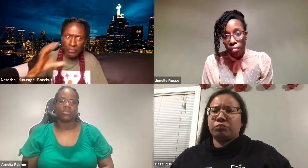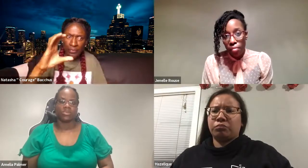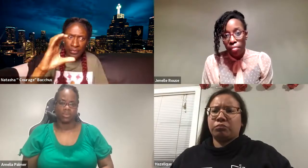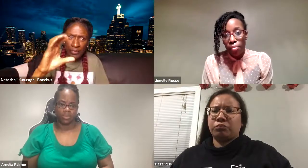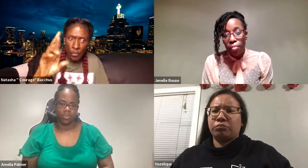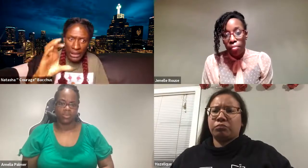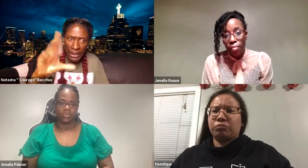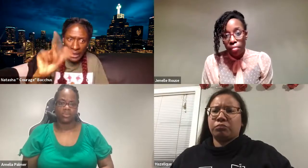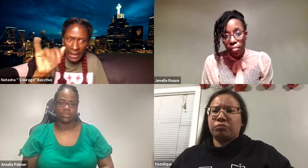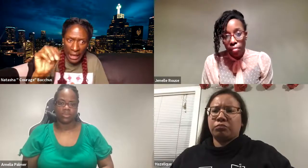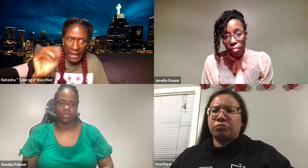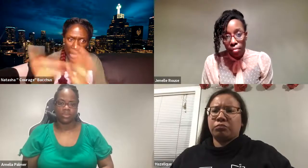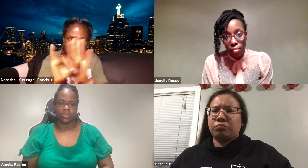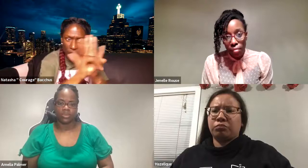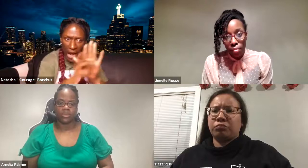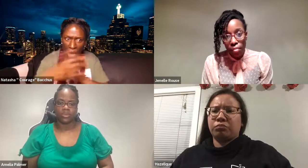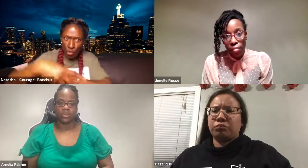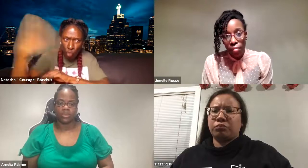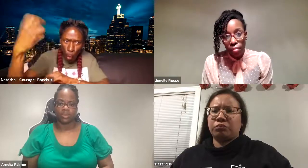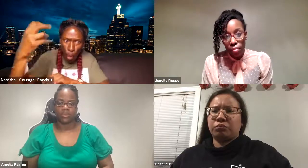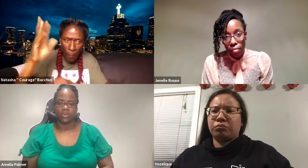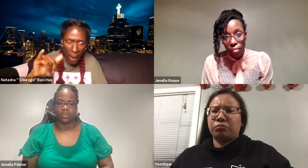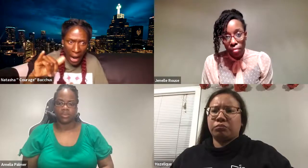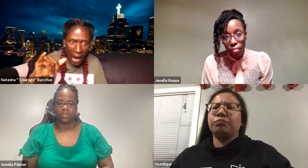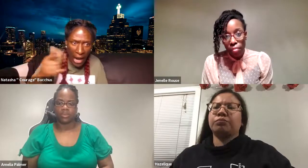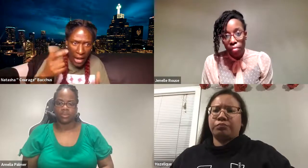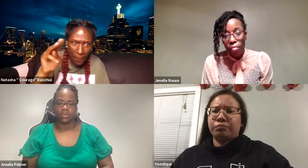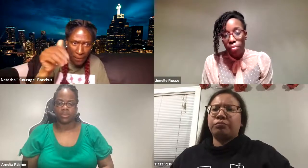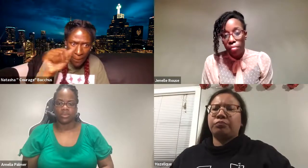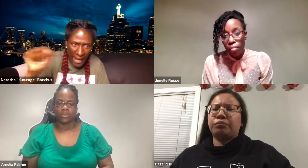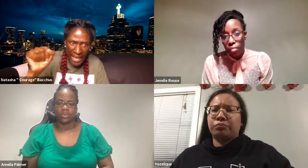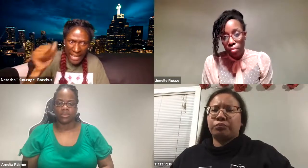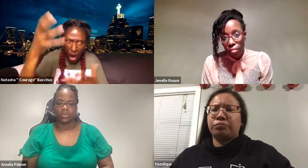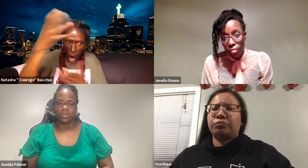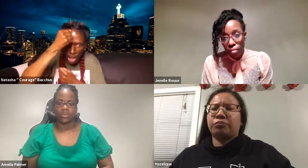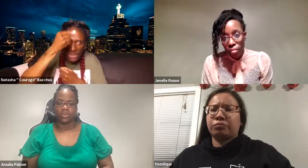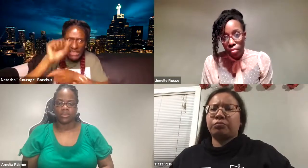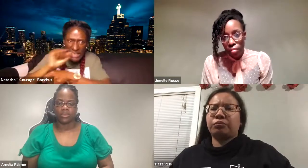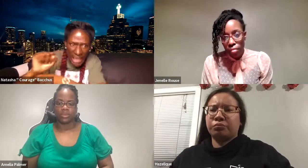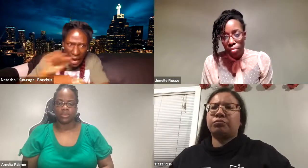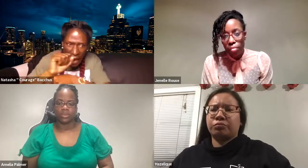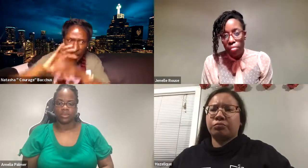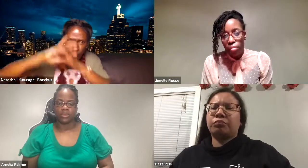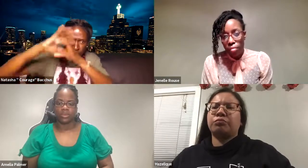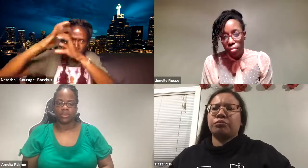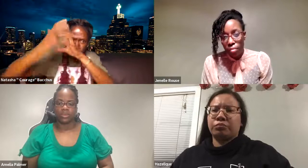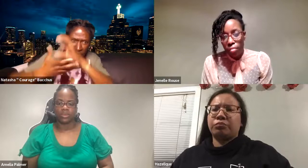you know we see those communities identifying that a lot of the languages have been stolen